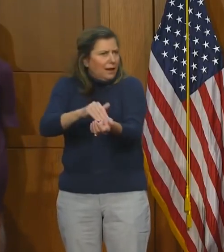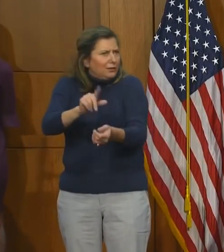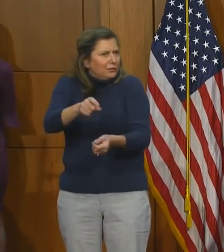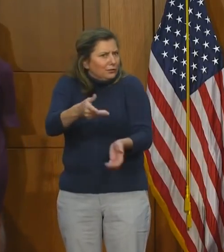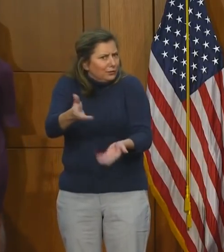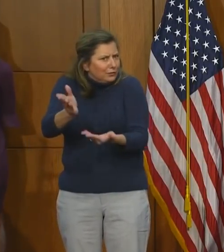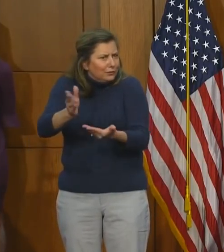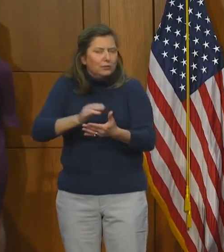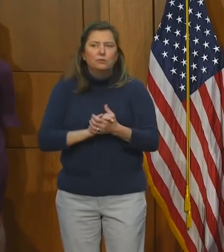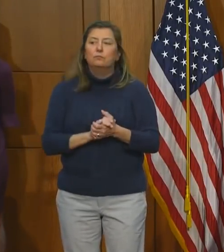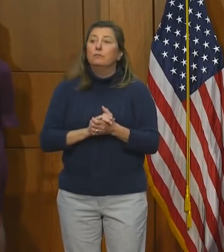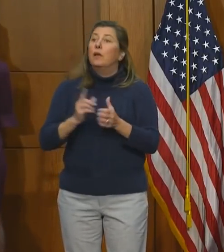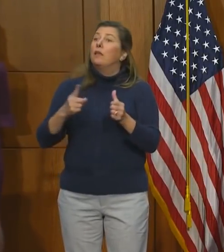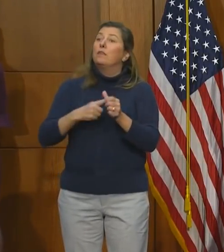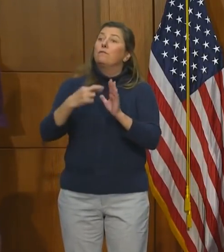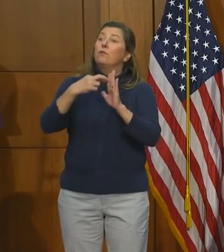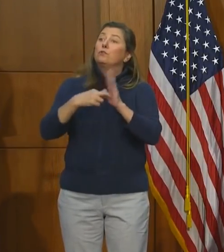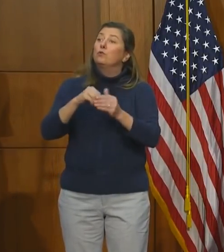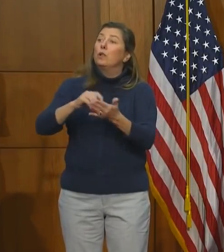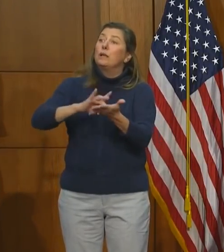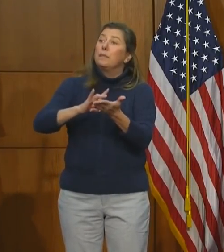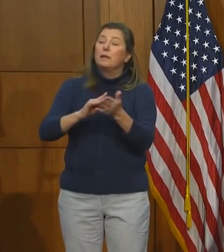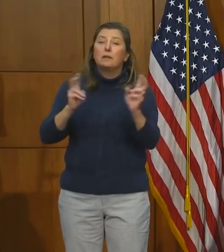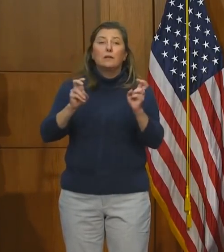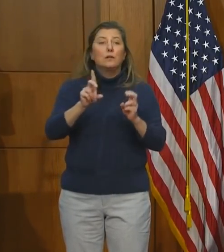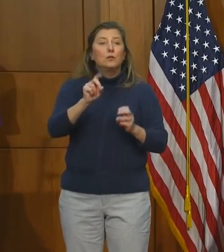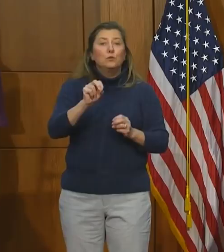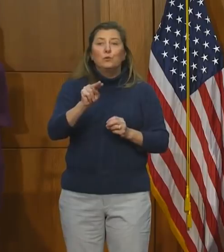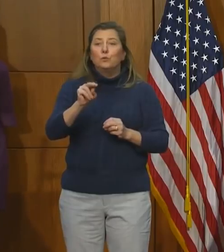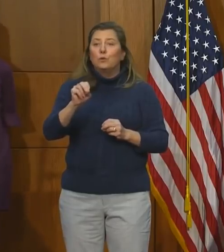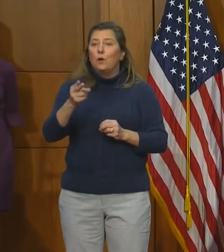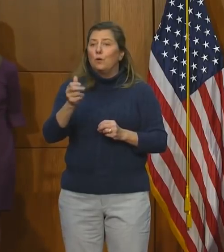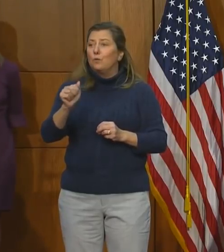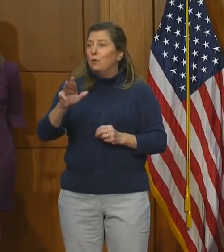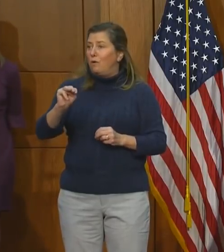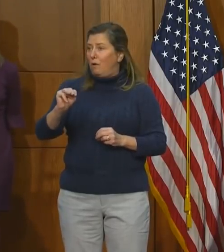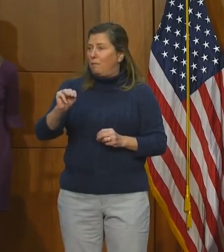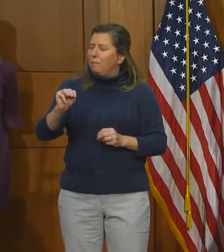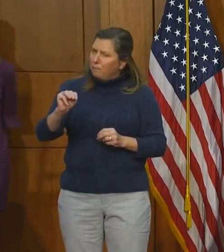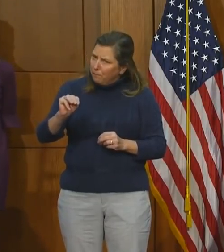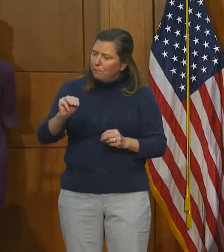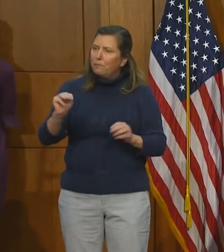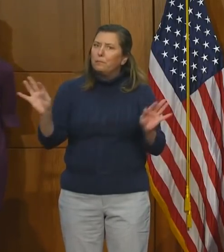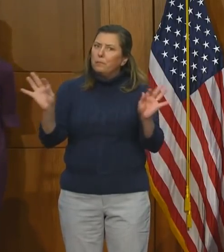WITH UNDERLYING AND EMERGING THREATENING MEDICAL CONDITIONS NEED TO SEE A DOCTOR. THE FIRST